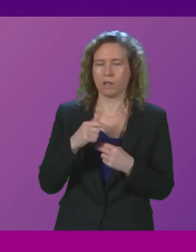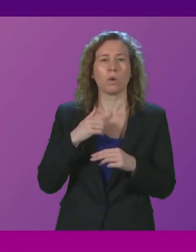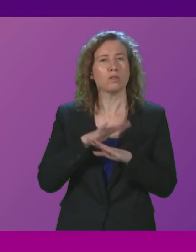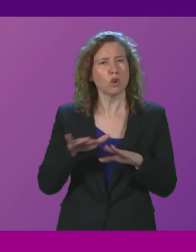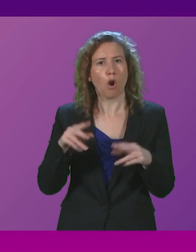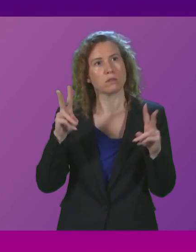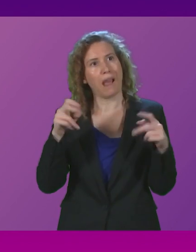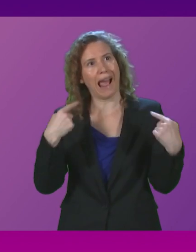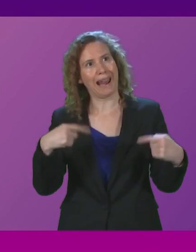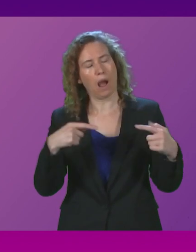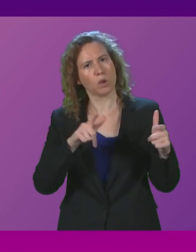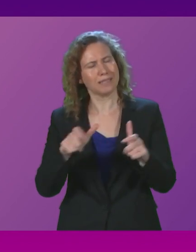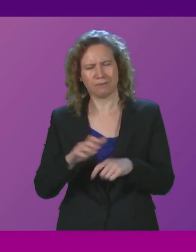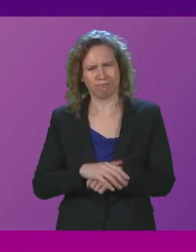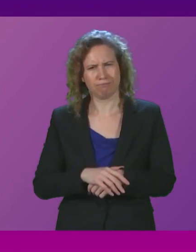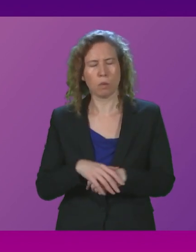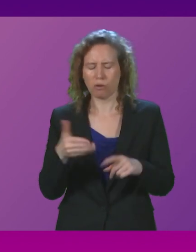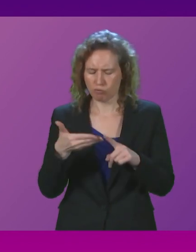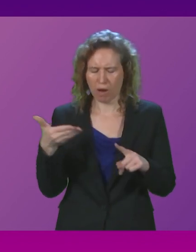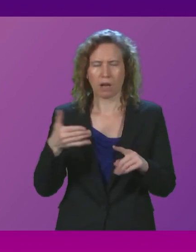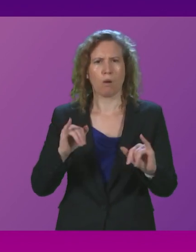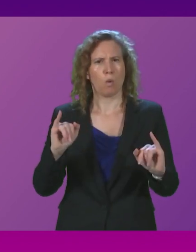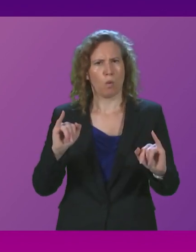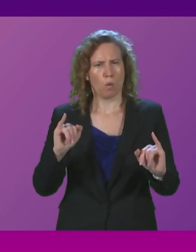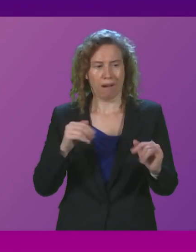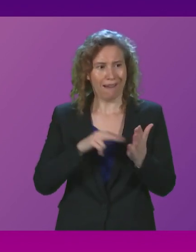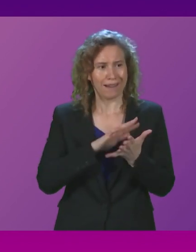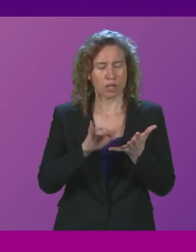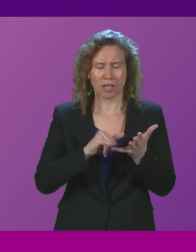We are recognising the significant pressures on our national health service.